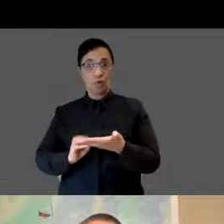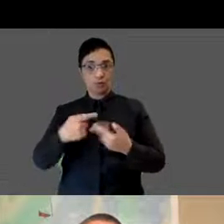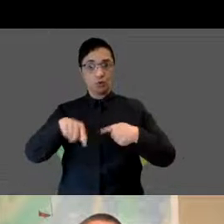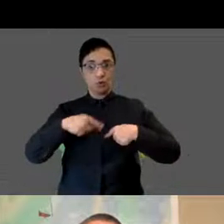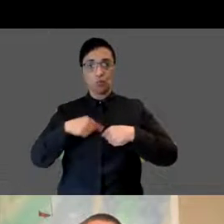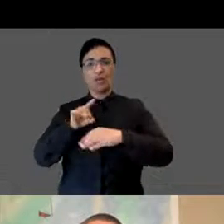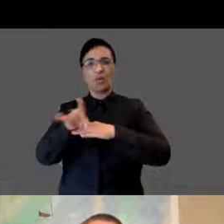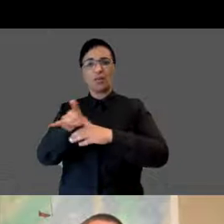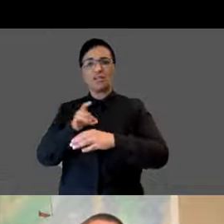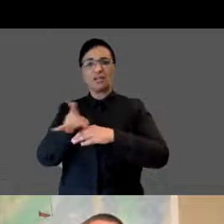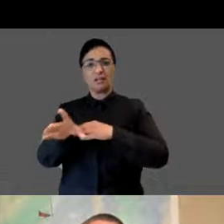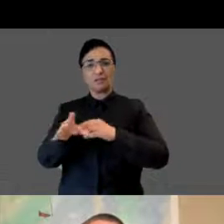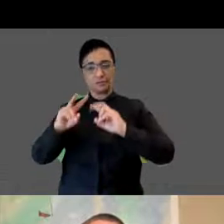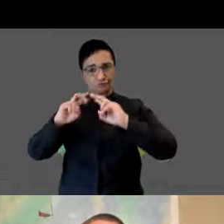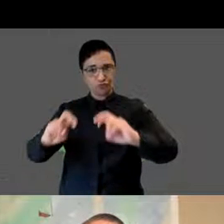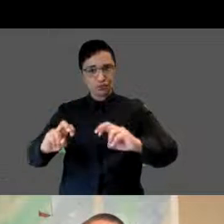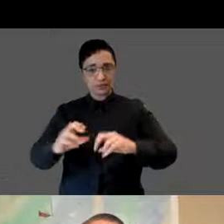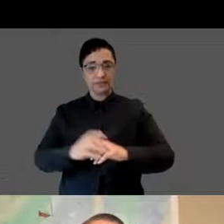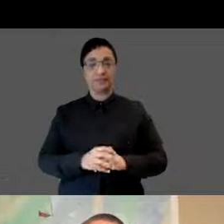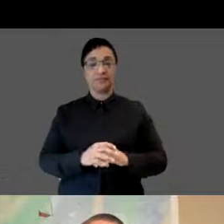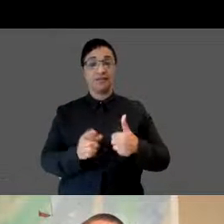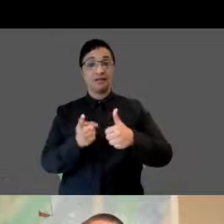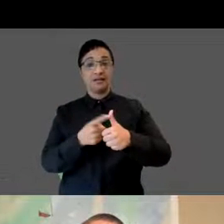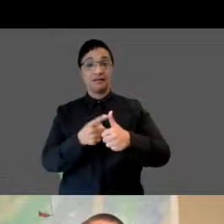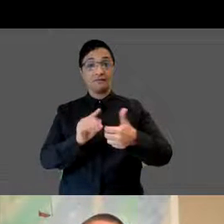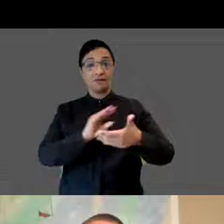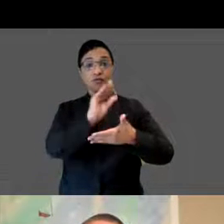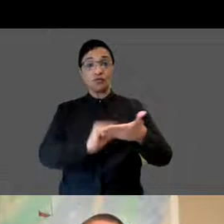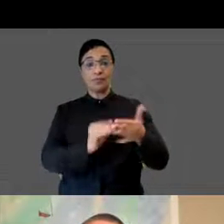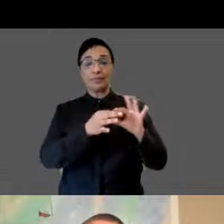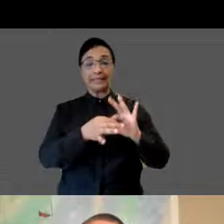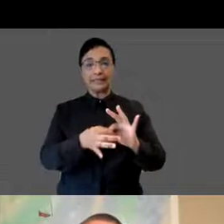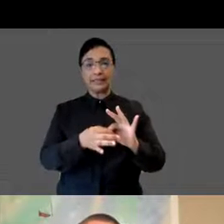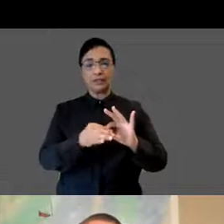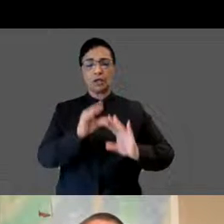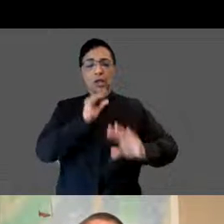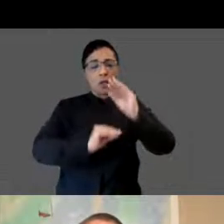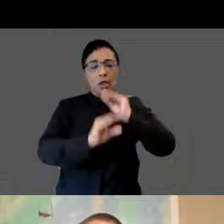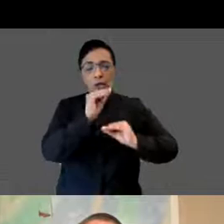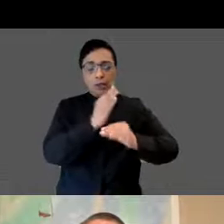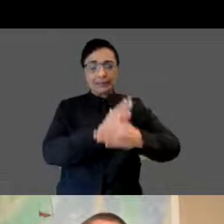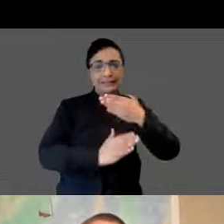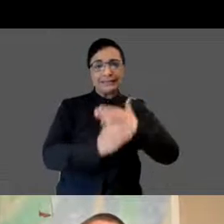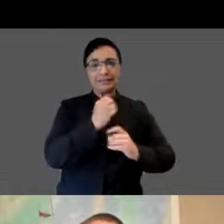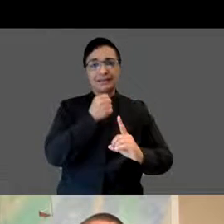one of them is a report on the lessons learned from the Disability Data Advocacy Toolkit.